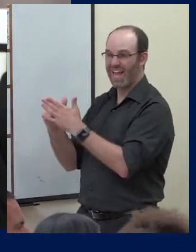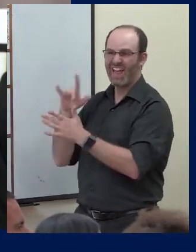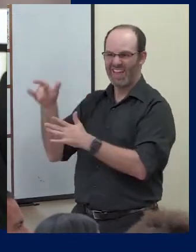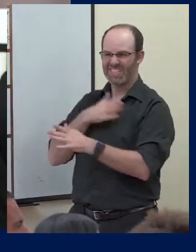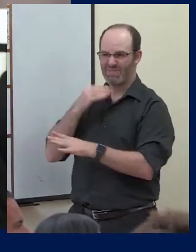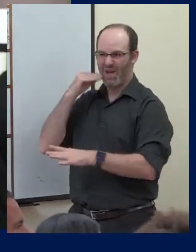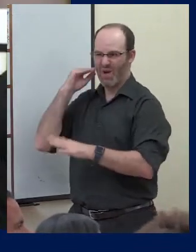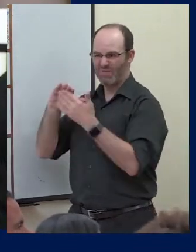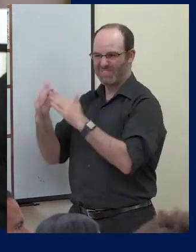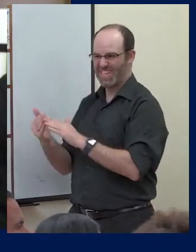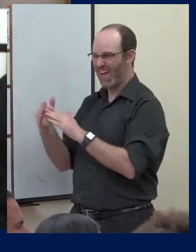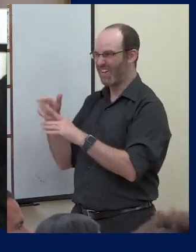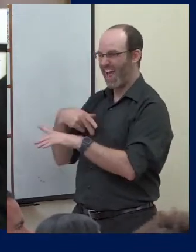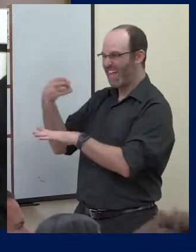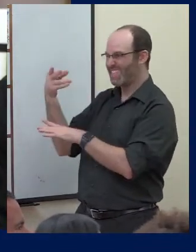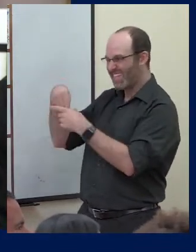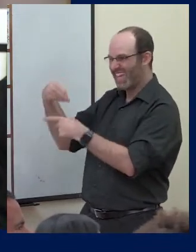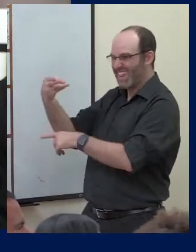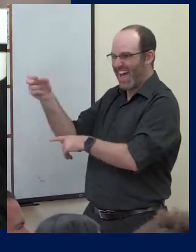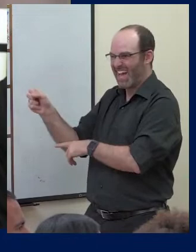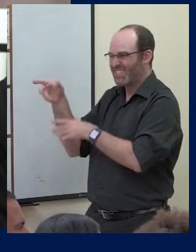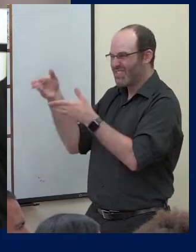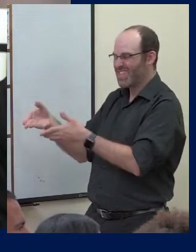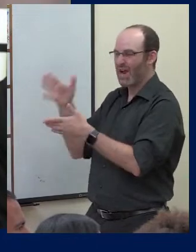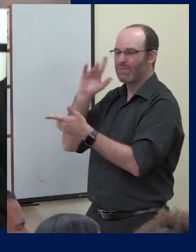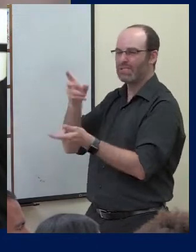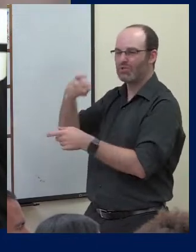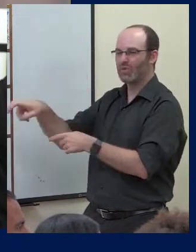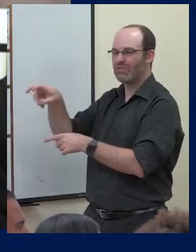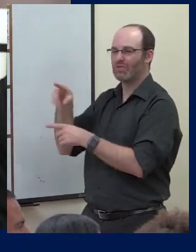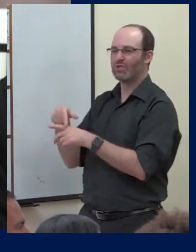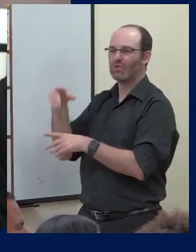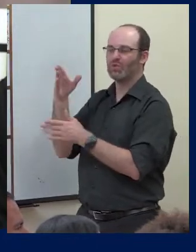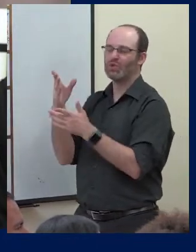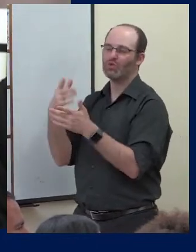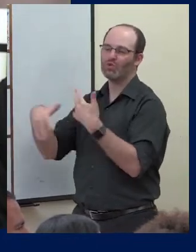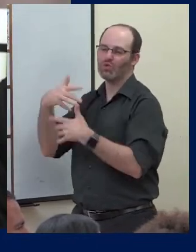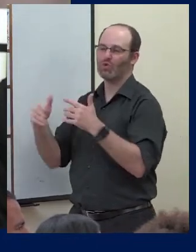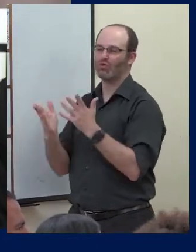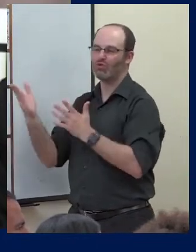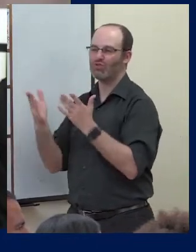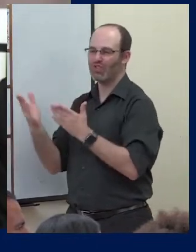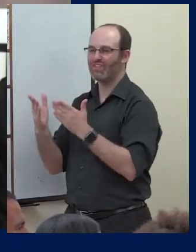It is been transferred over to a social service agency or building.